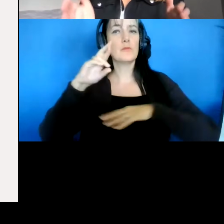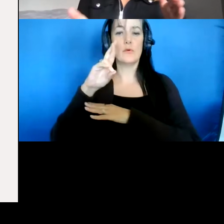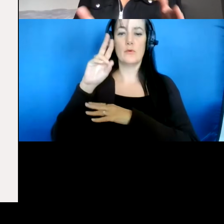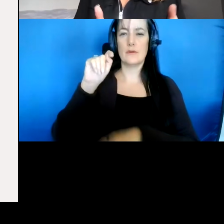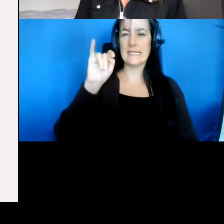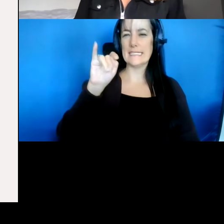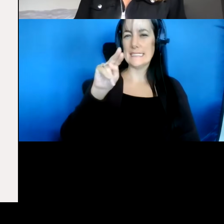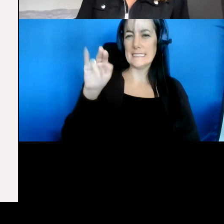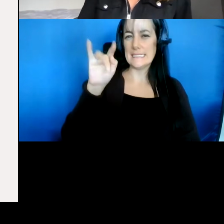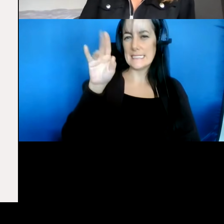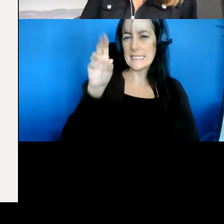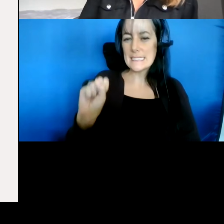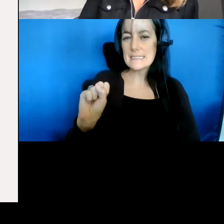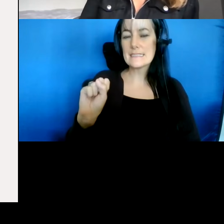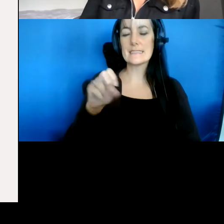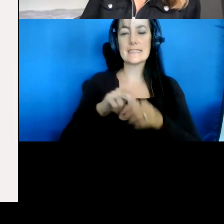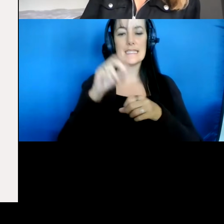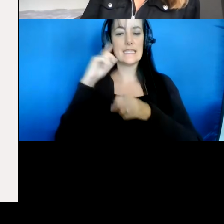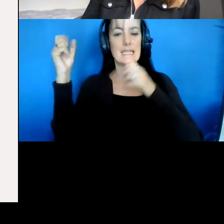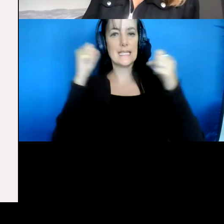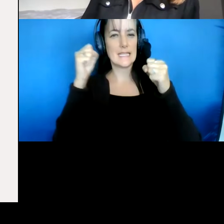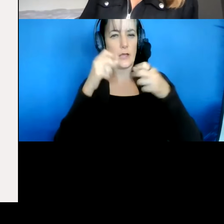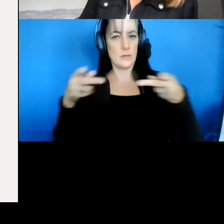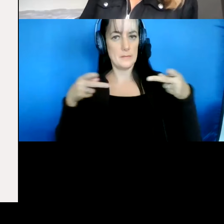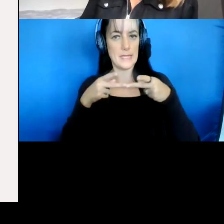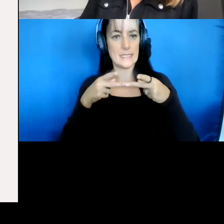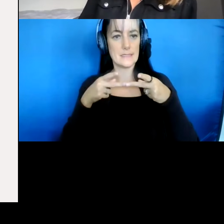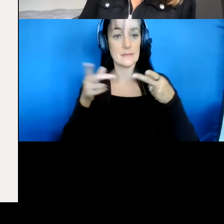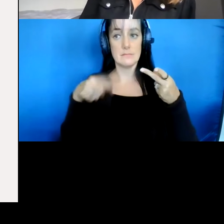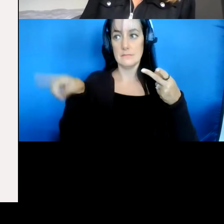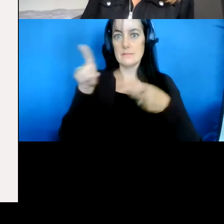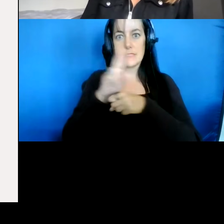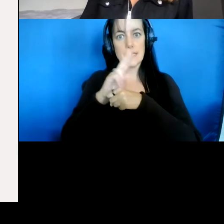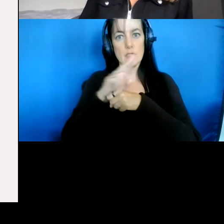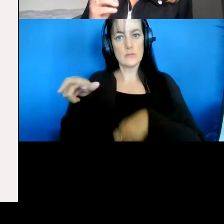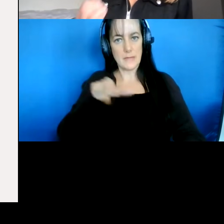we don't typically think of the them as being keyboard only users, they are also mouse users.